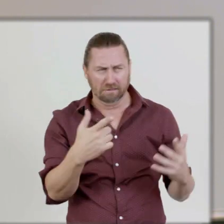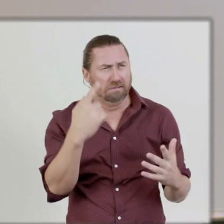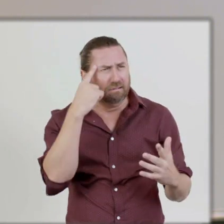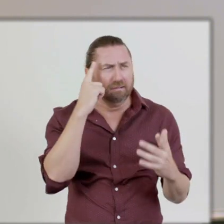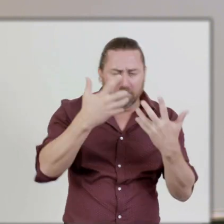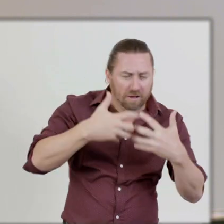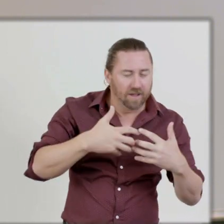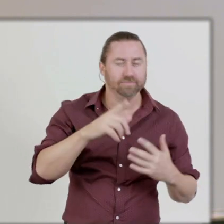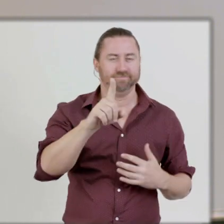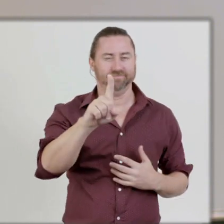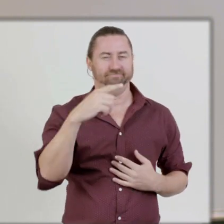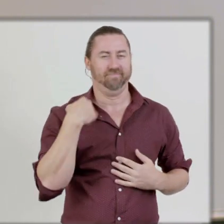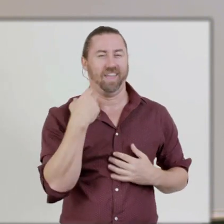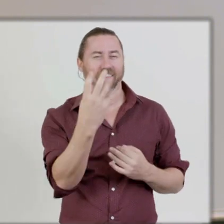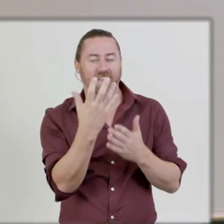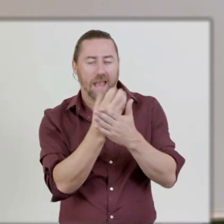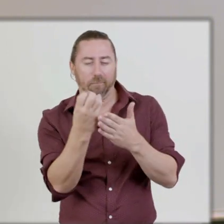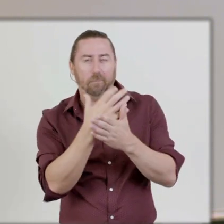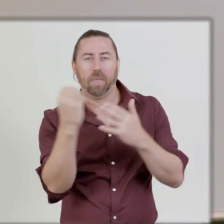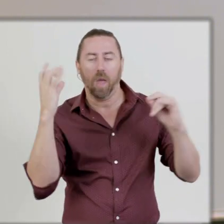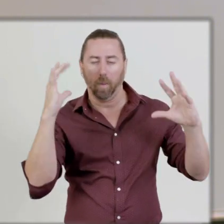To help us visualise these sizes, we can shrink these numbers,